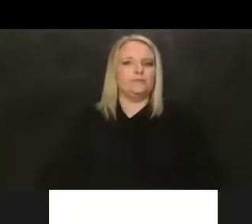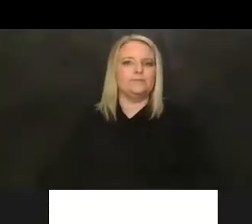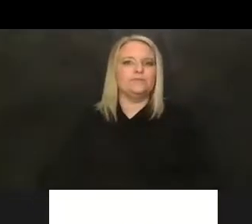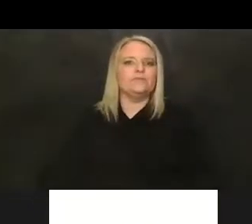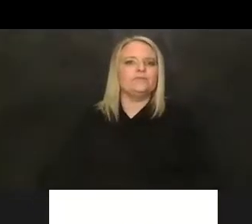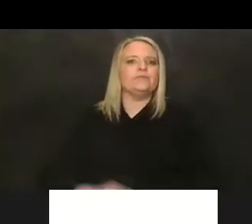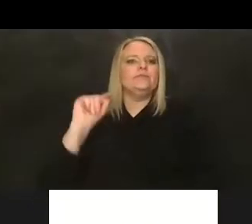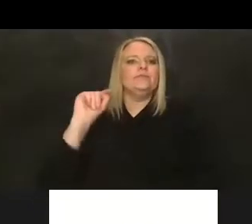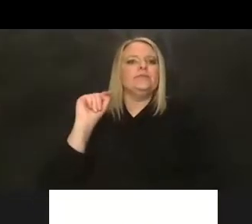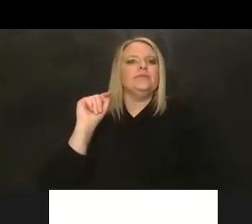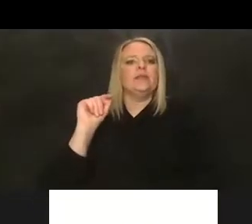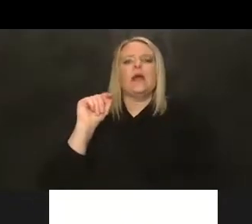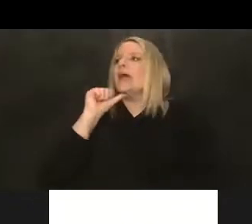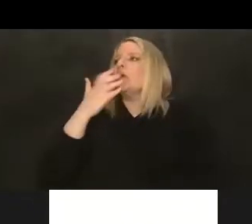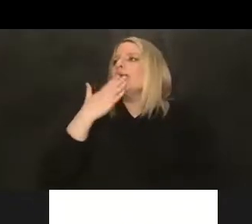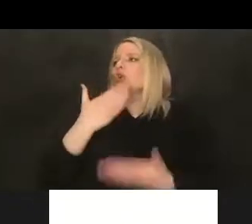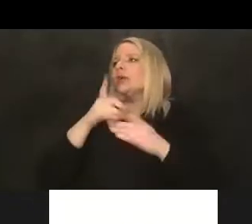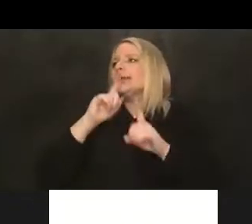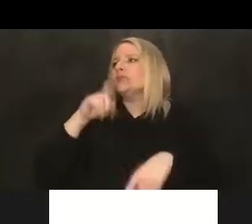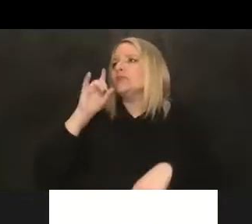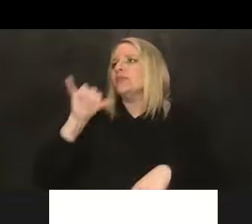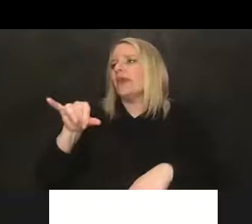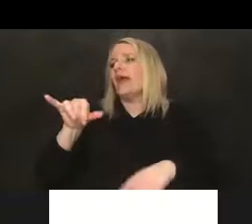and I don't have a good answer for that, other than just finding